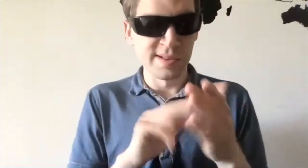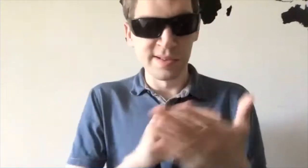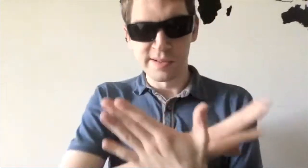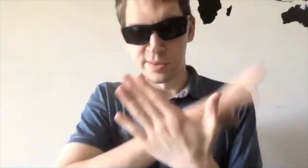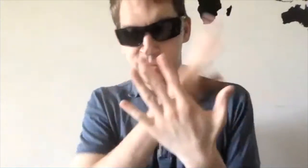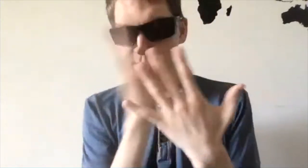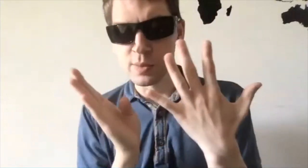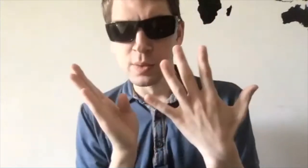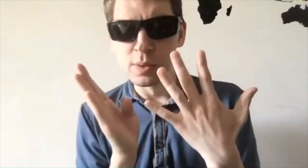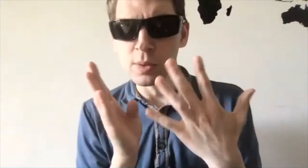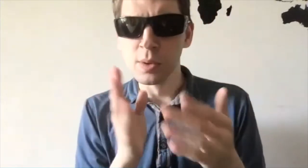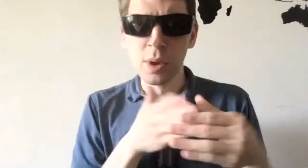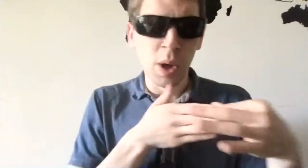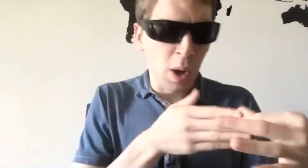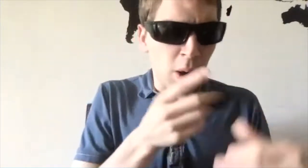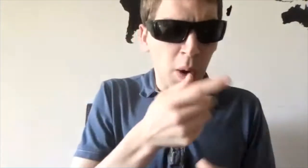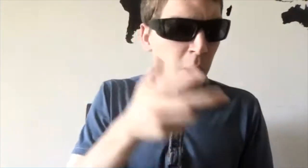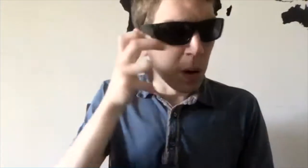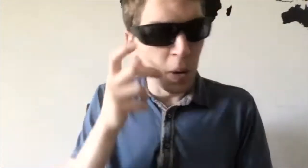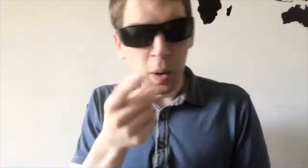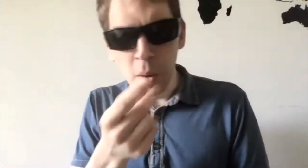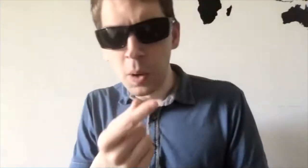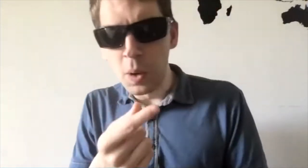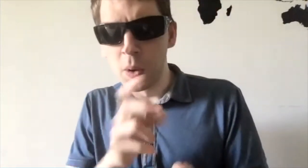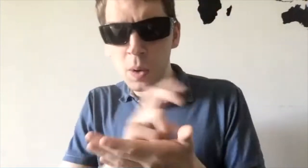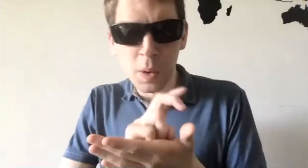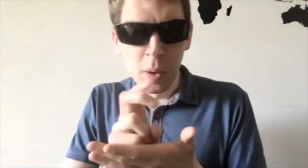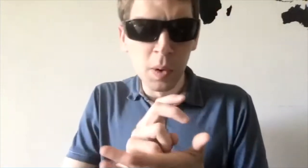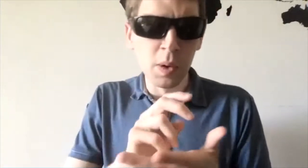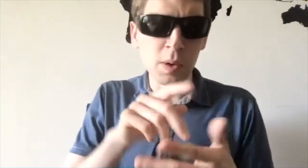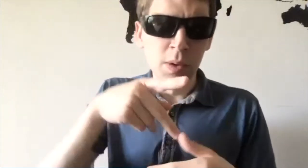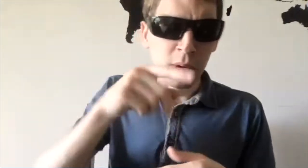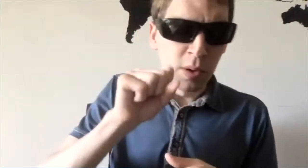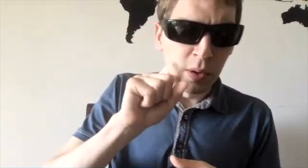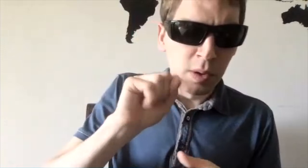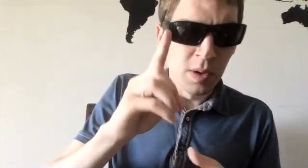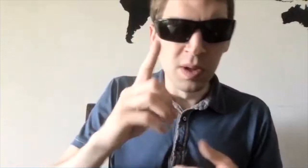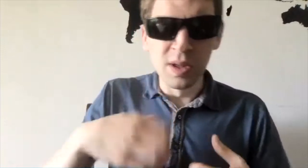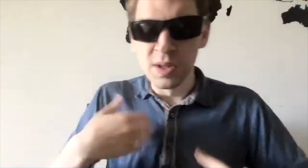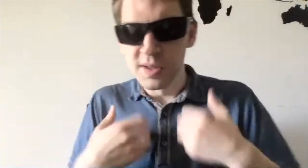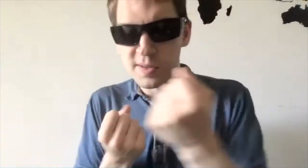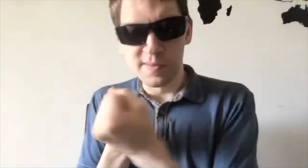because of the huge variety of what service animals, people see, sometimes they have